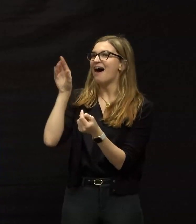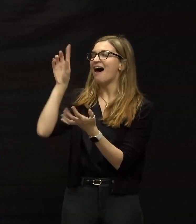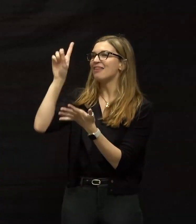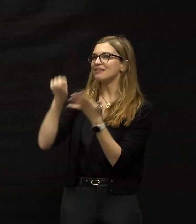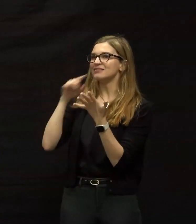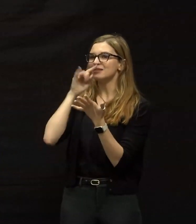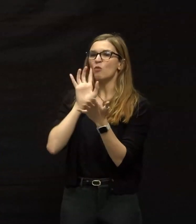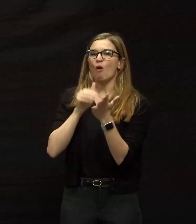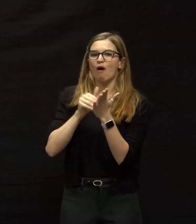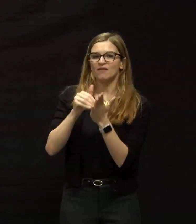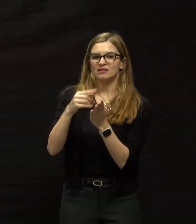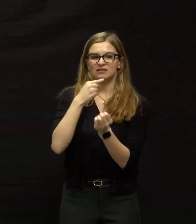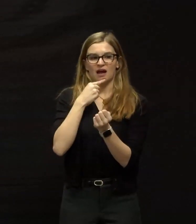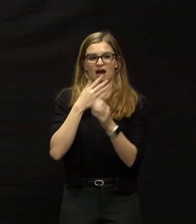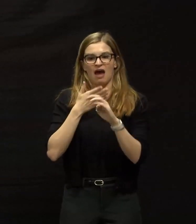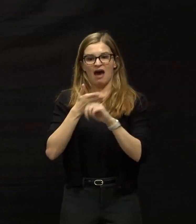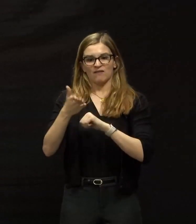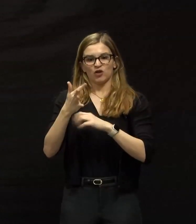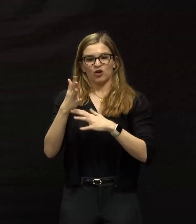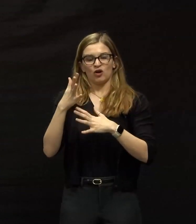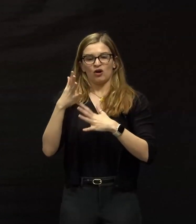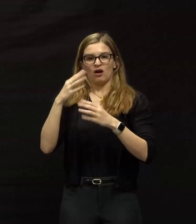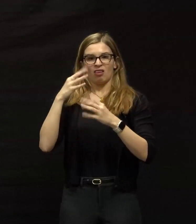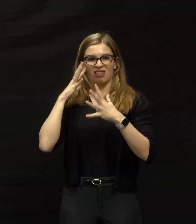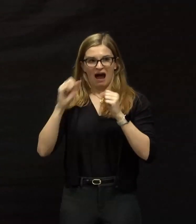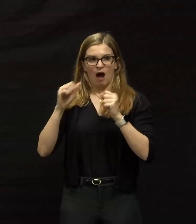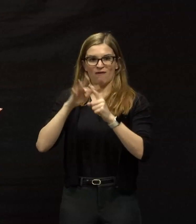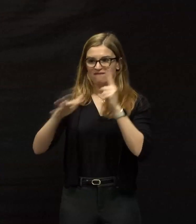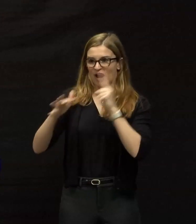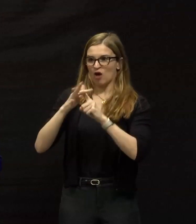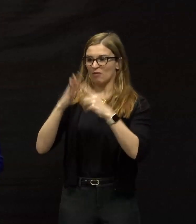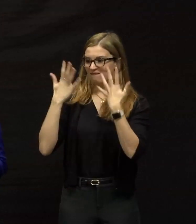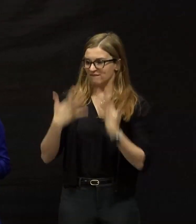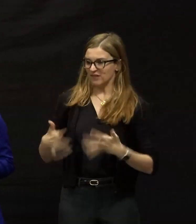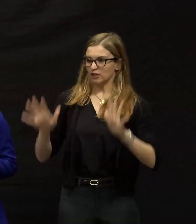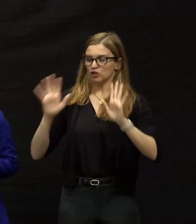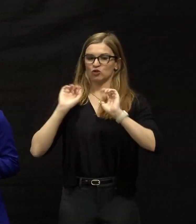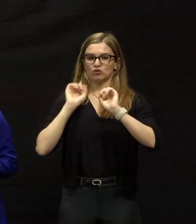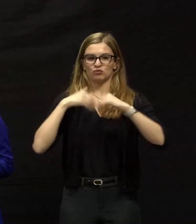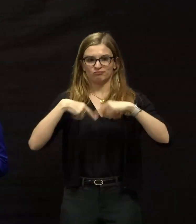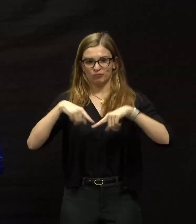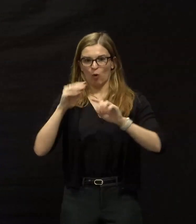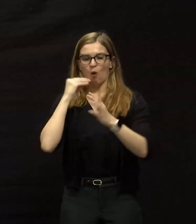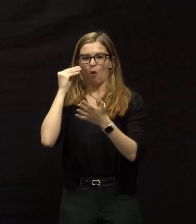So yeah, and then kids will often say you know, after they're in a loud environment,